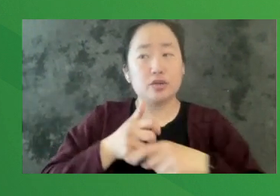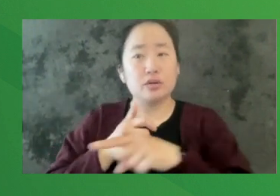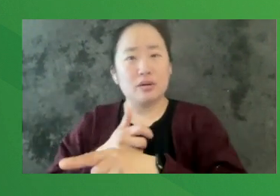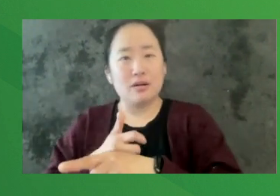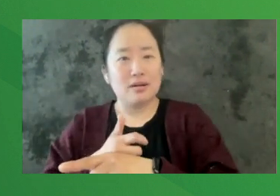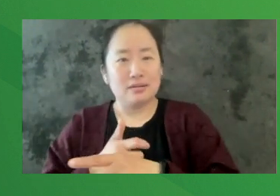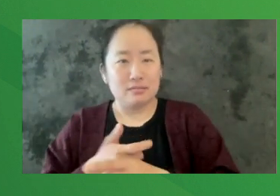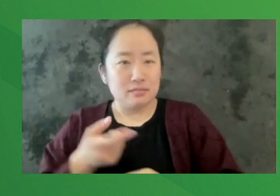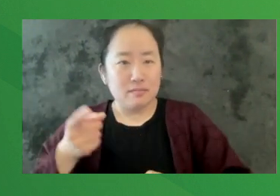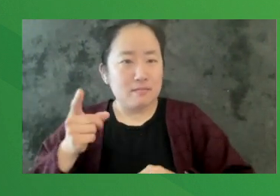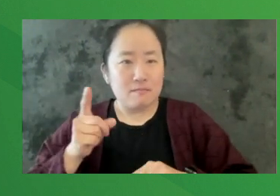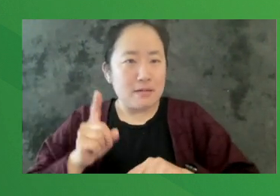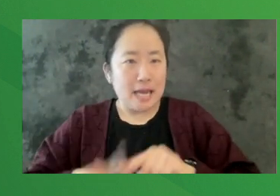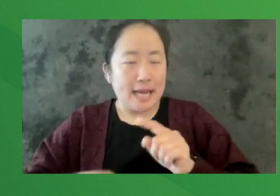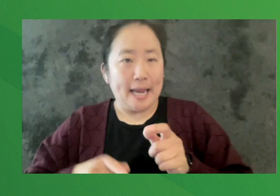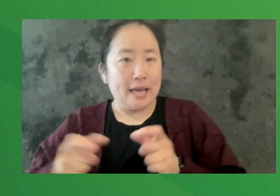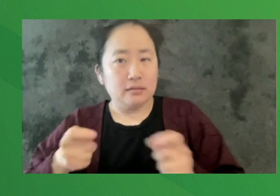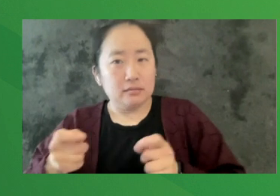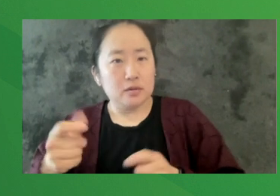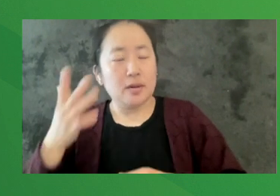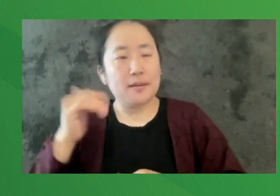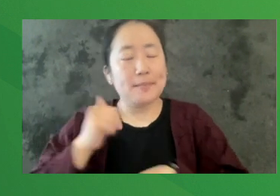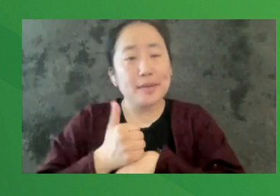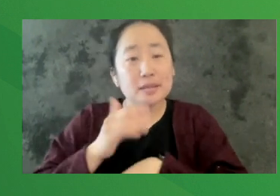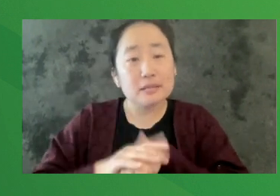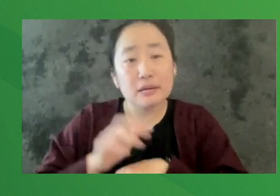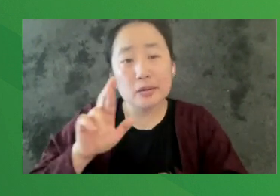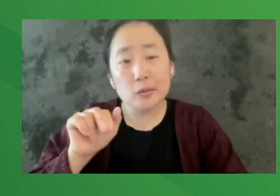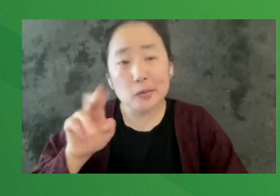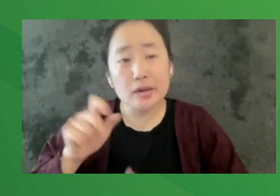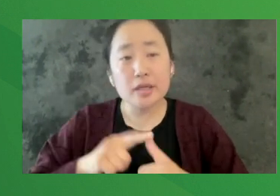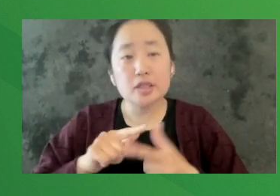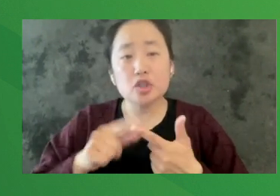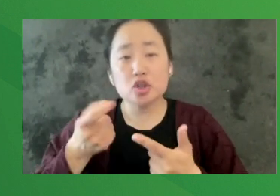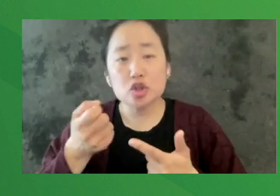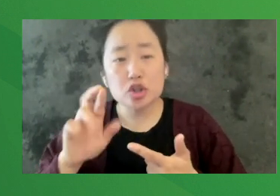socioeconomic reasons, based upon race, gender, ethnicity, a number of different things. Also,